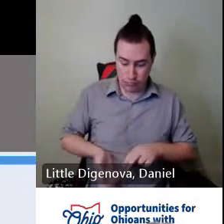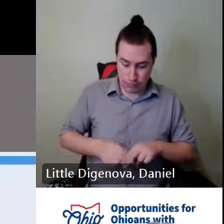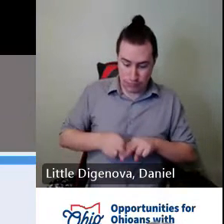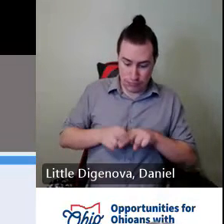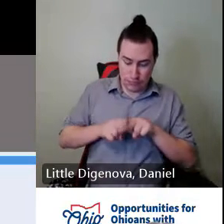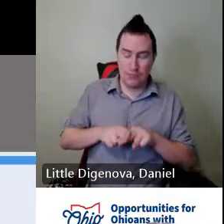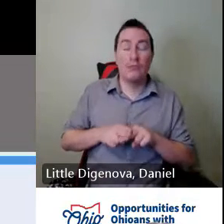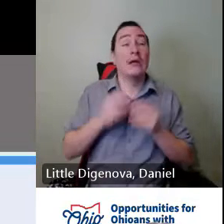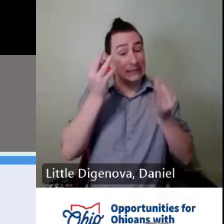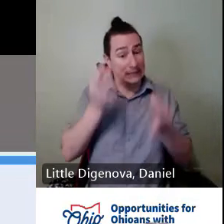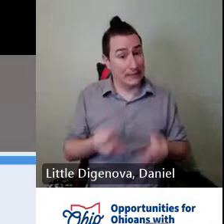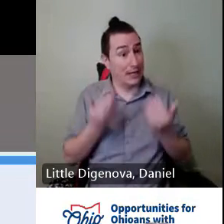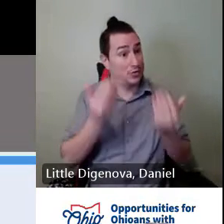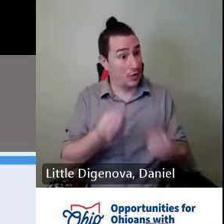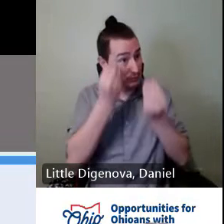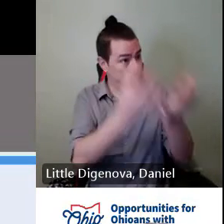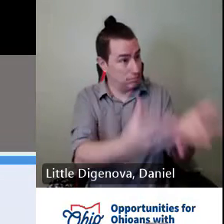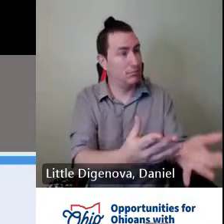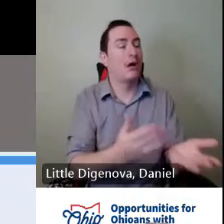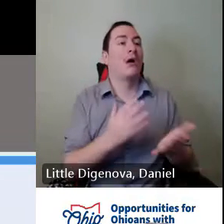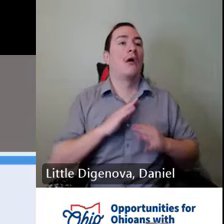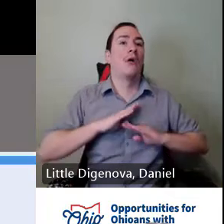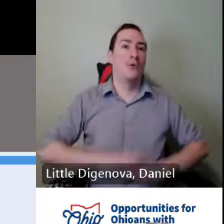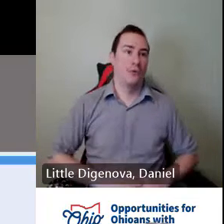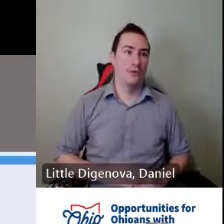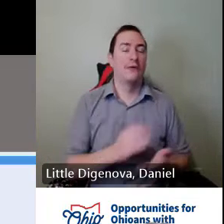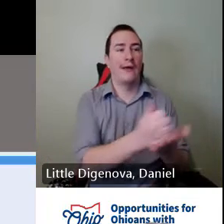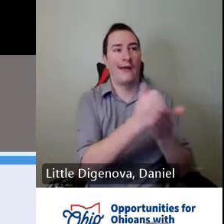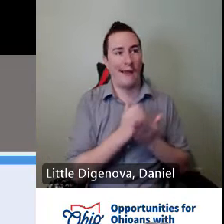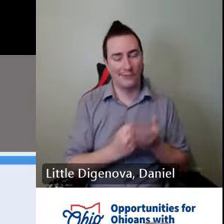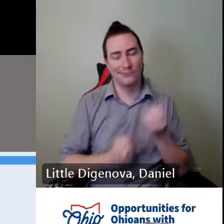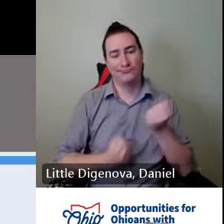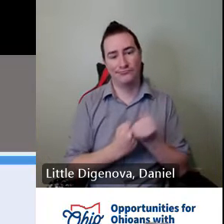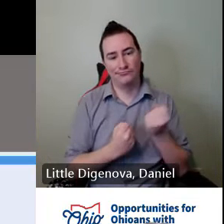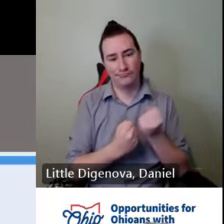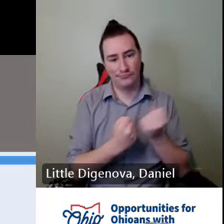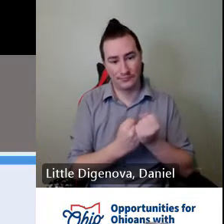Julie, disclosing can result in an employee feeling comfortable bringing their whole self to work.